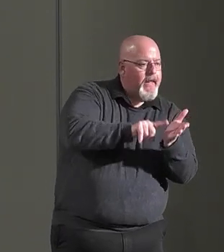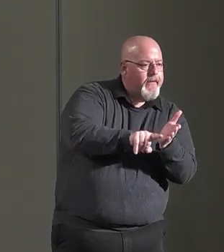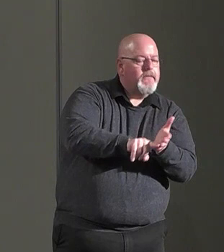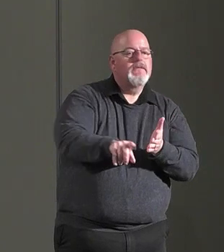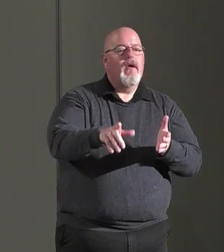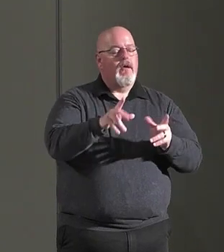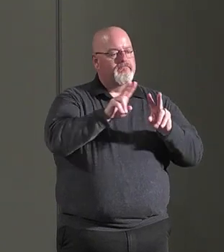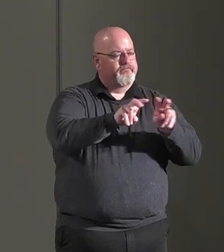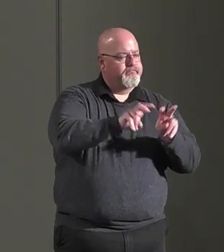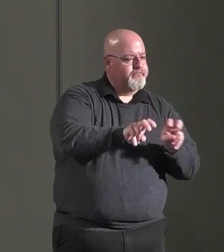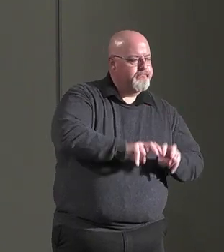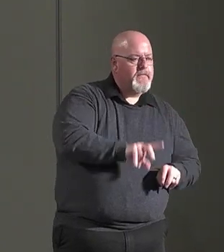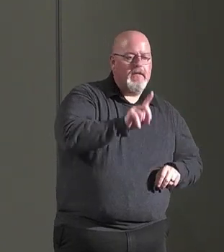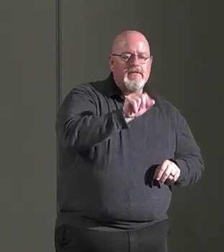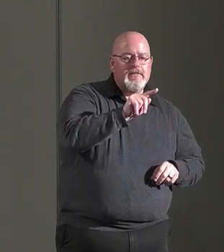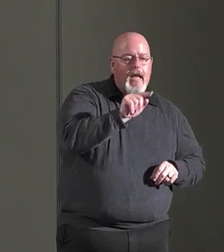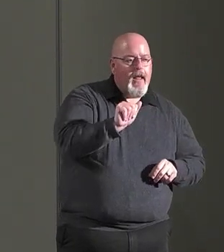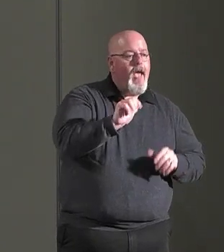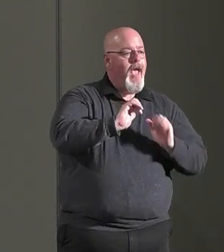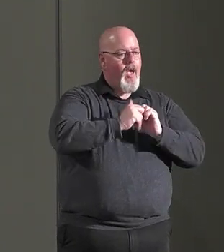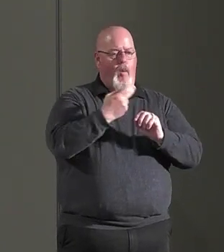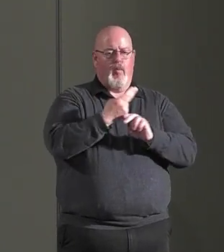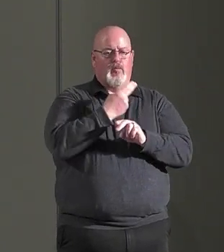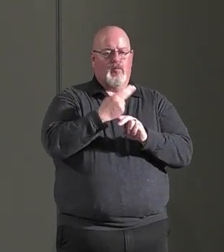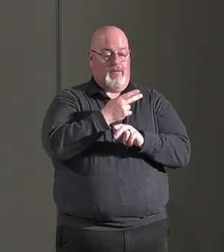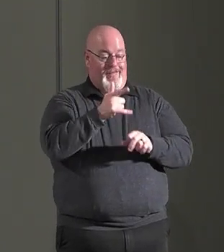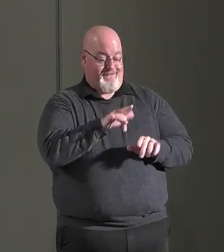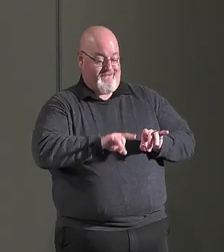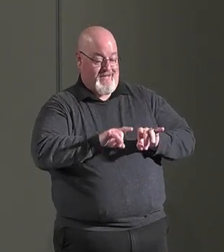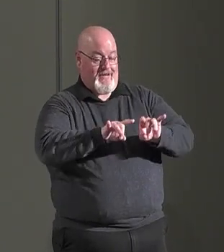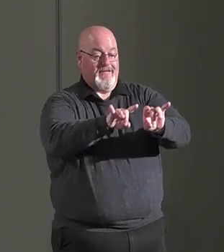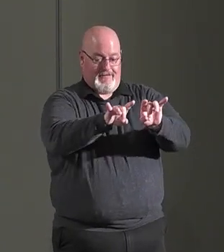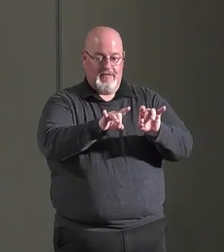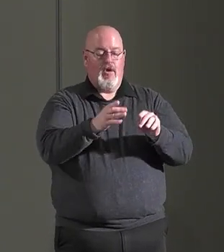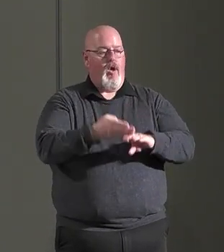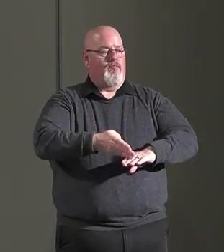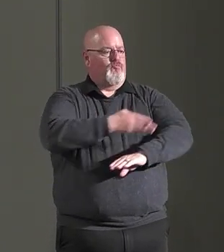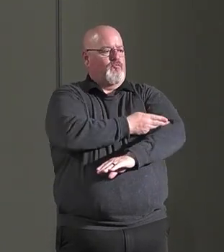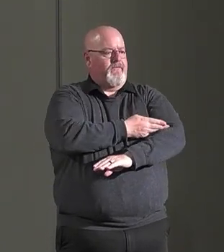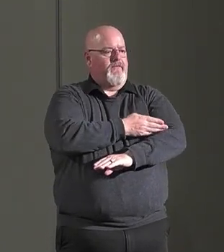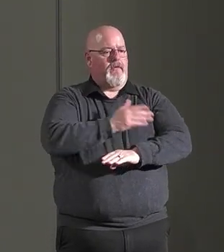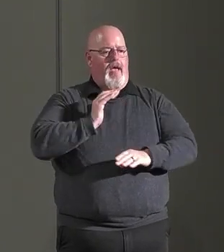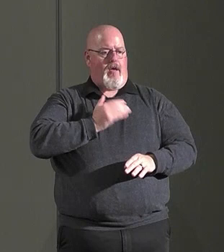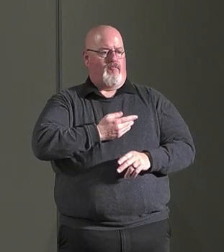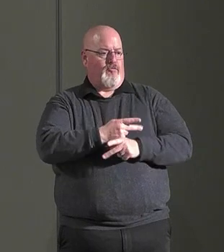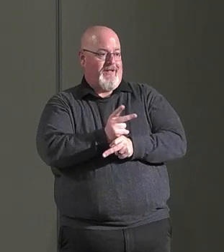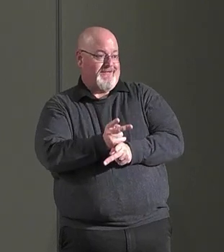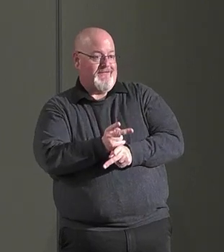analyzing data and how to use those findings to improve our product. So that's basically